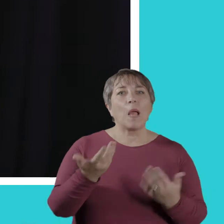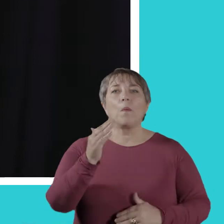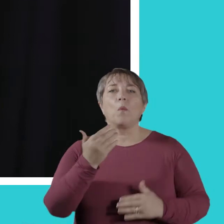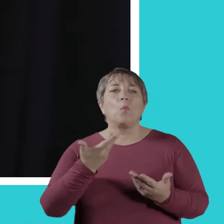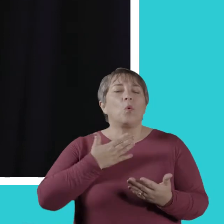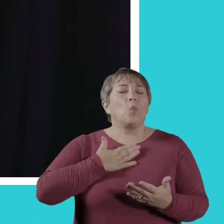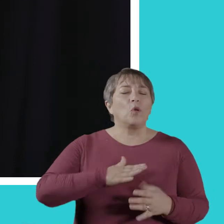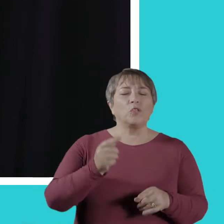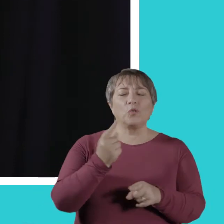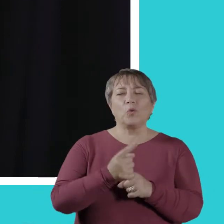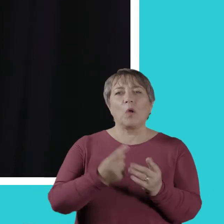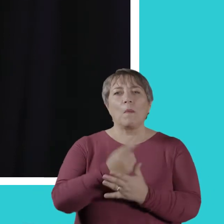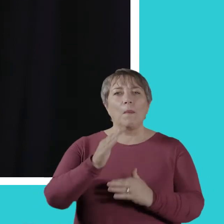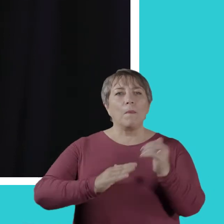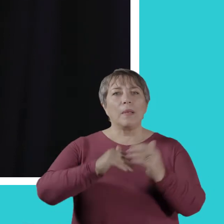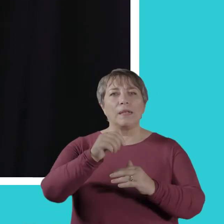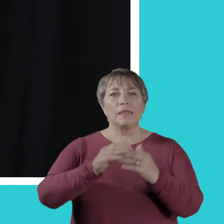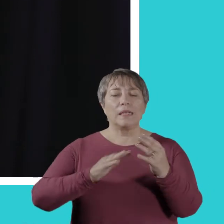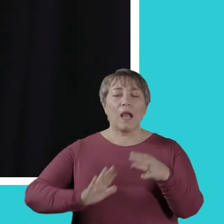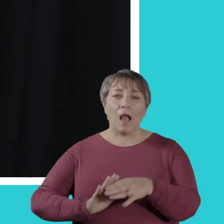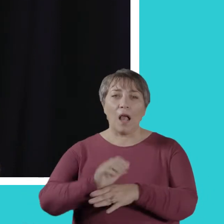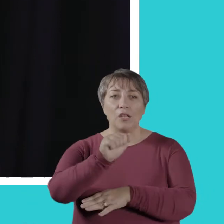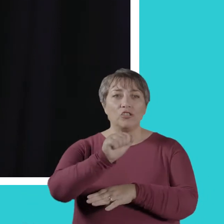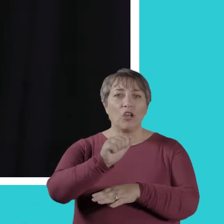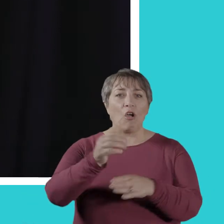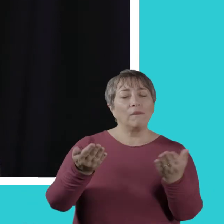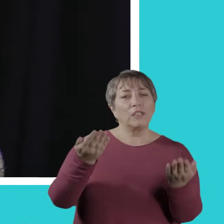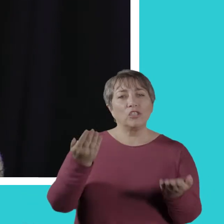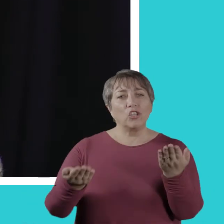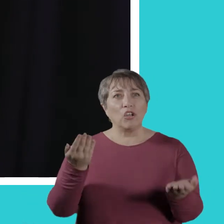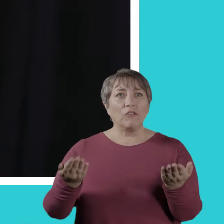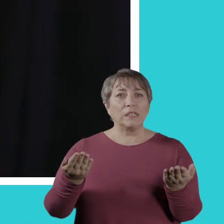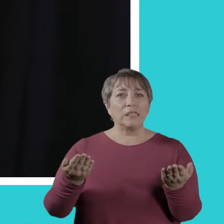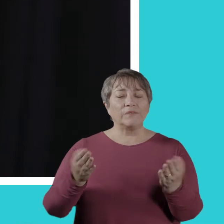of tolerance anti-discrimination and equality within London to further build our connections